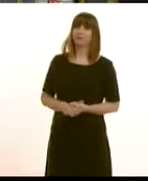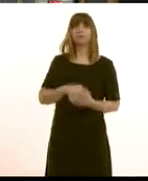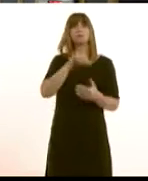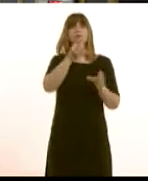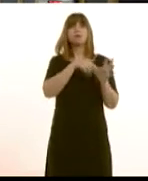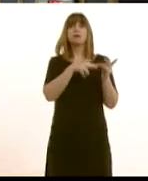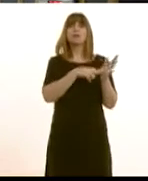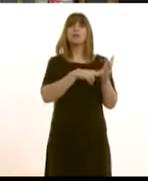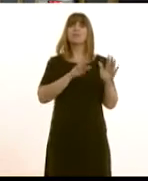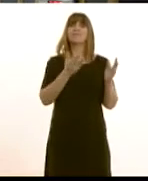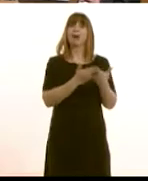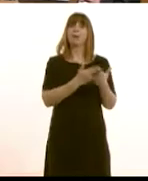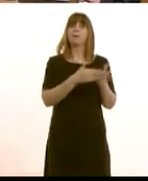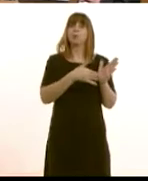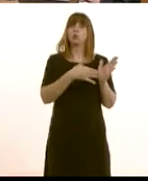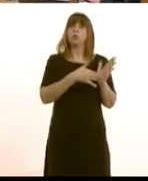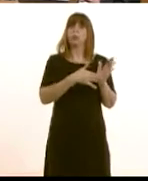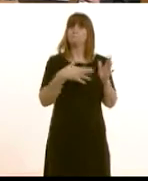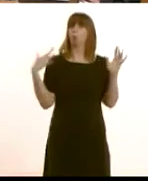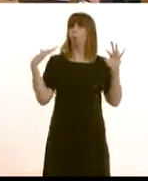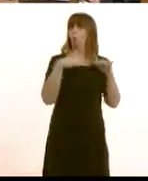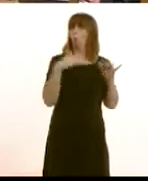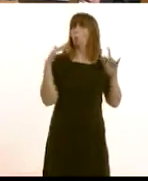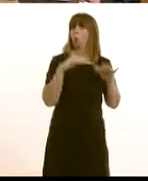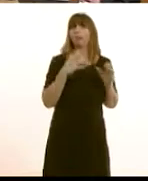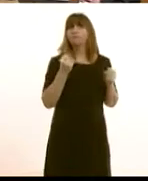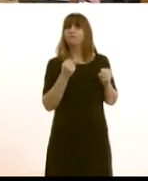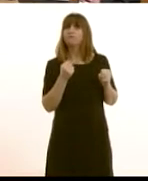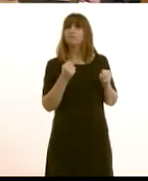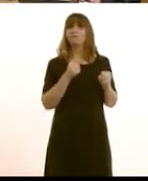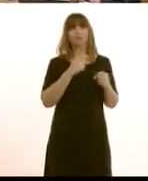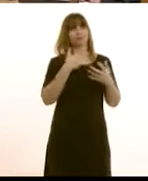Museum is very popular amongst tourists and has a lot to offer in terms of promoting the